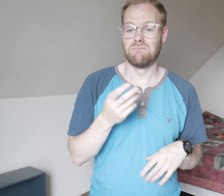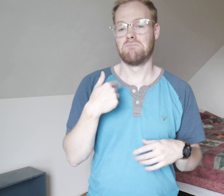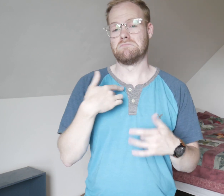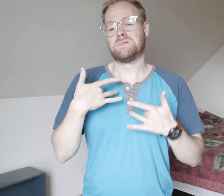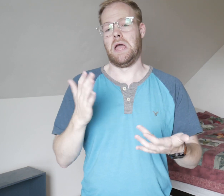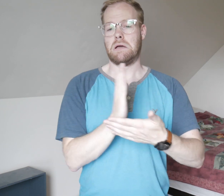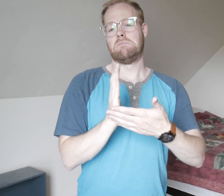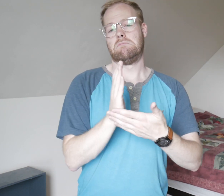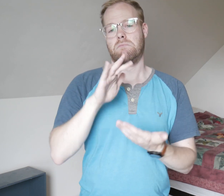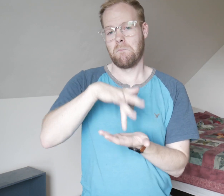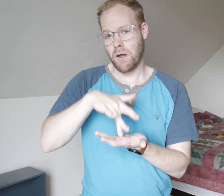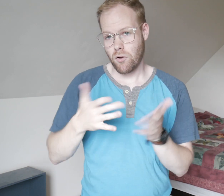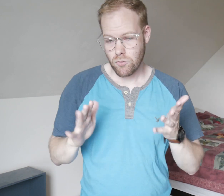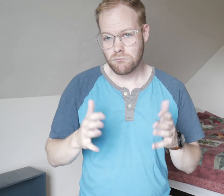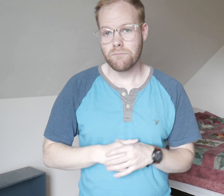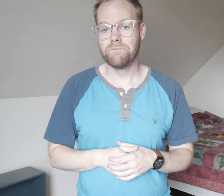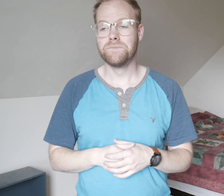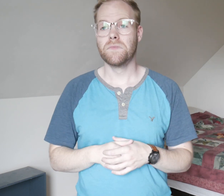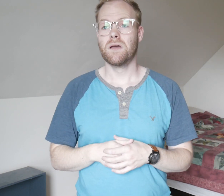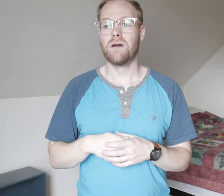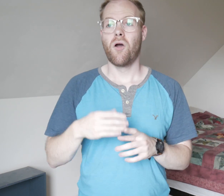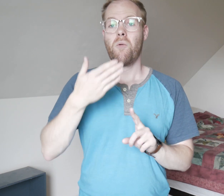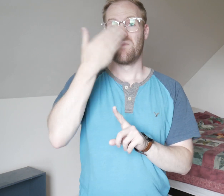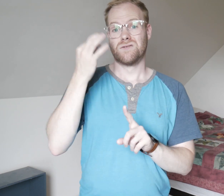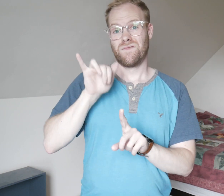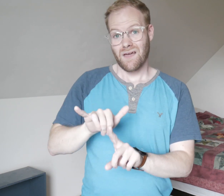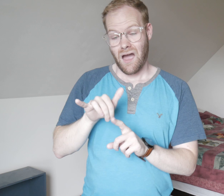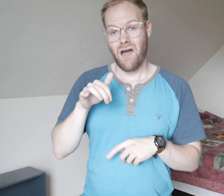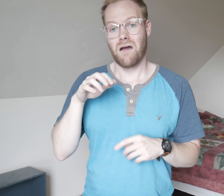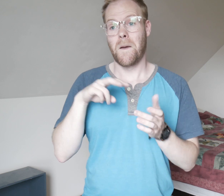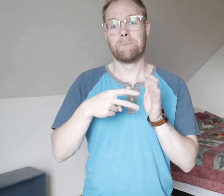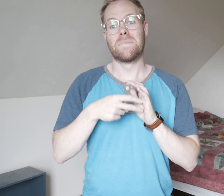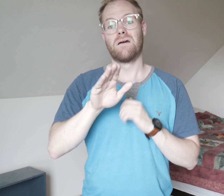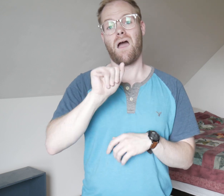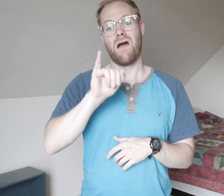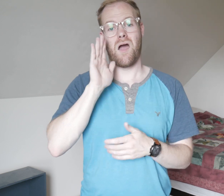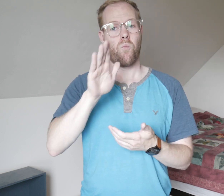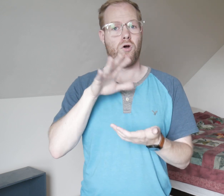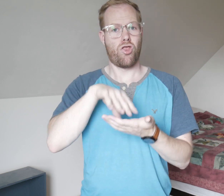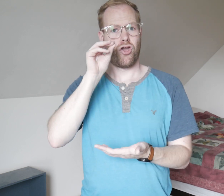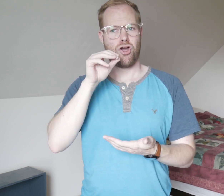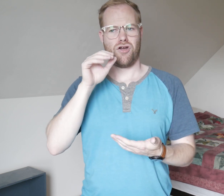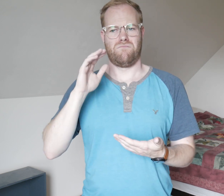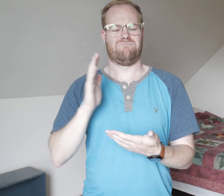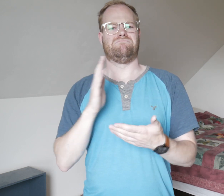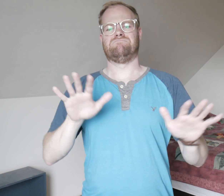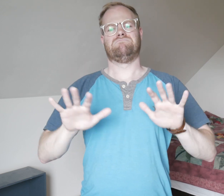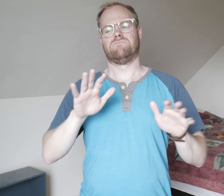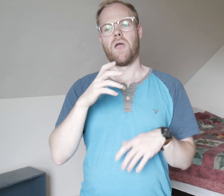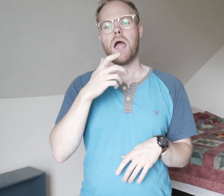I tend to stay around the middle. So because of that, it means your AI will learn…